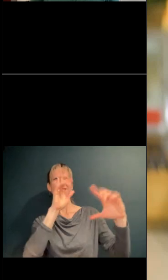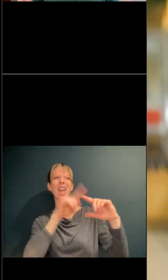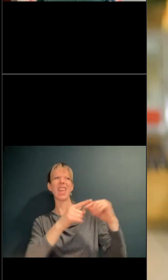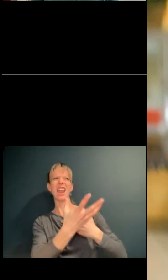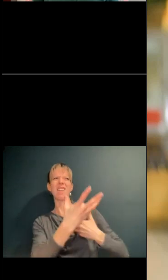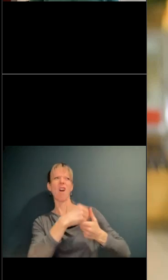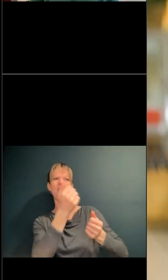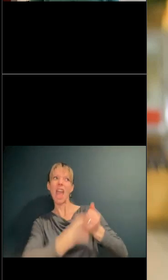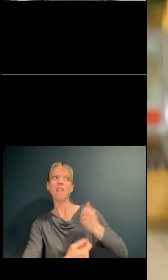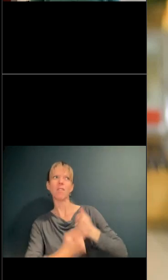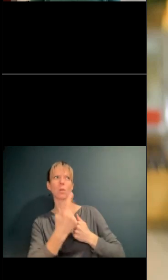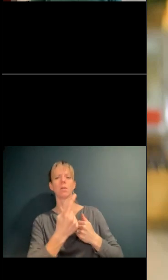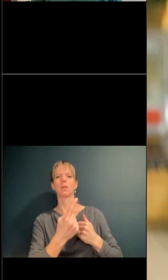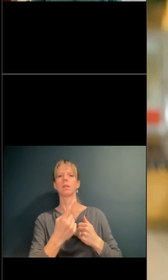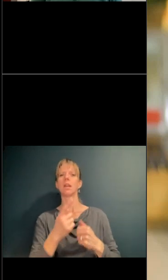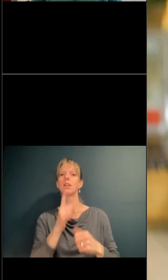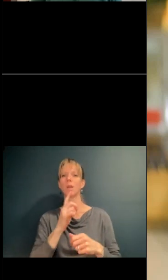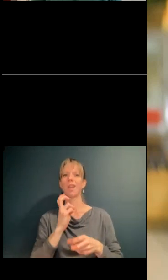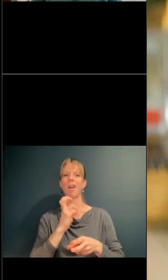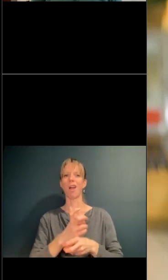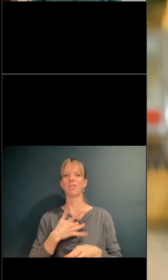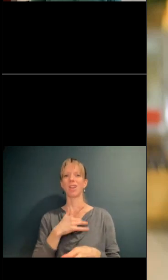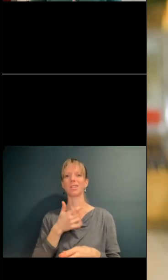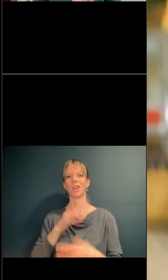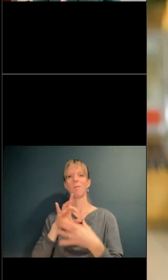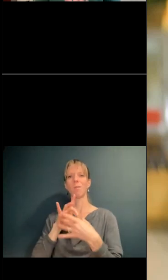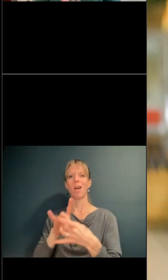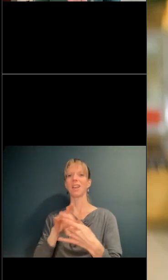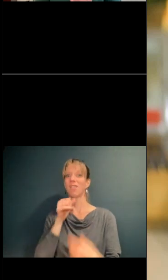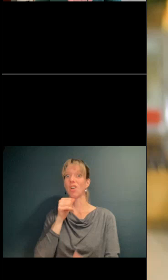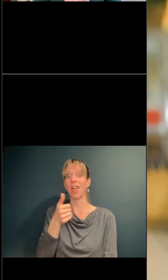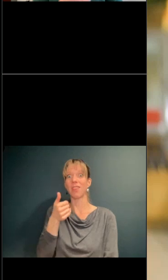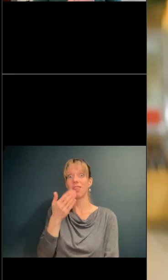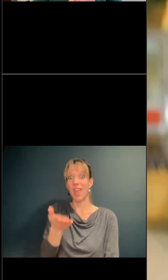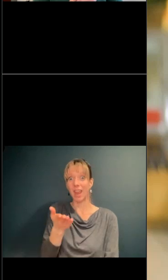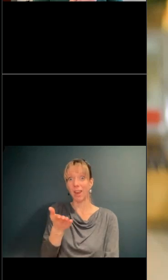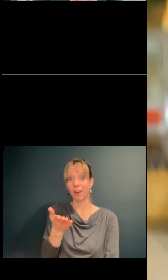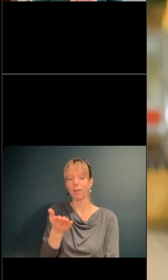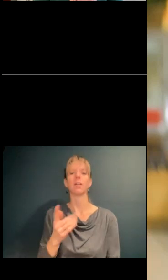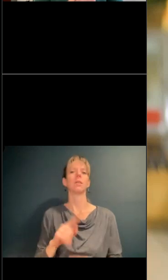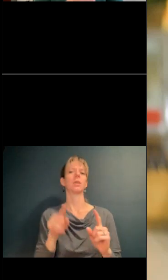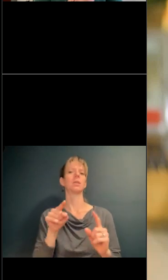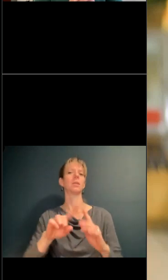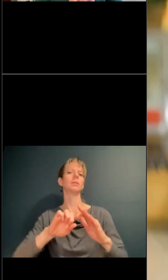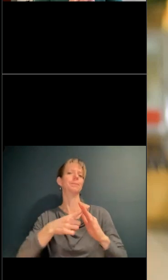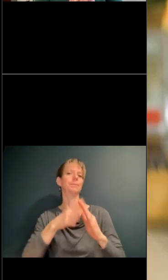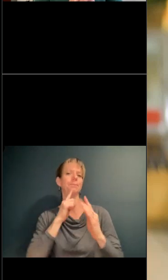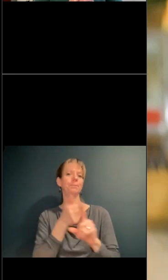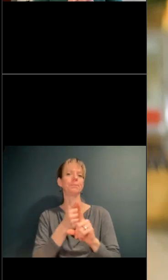It is really hard to feel like you belong if you are not there, but this is just a starting point for belonging. Being present.